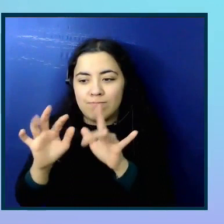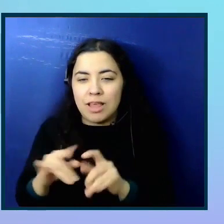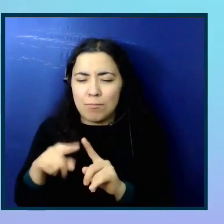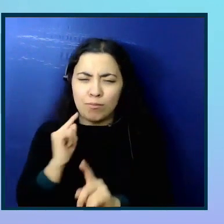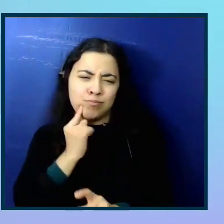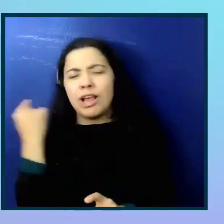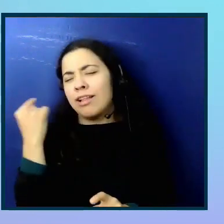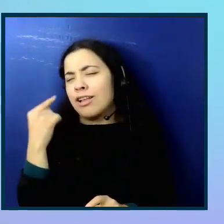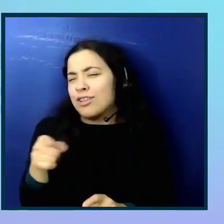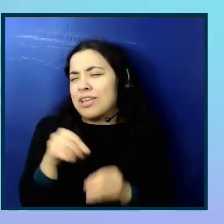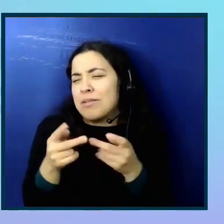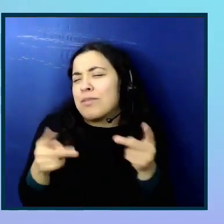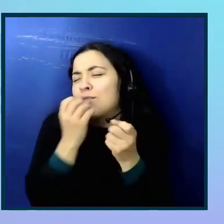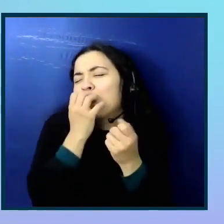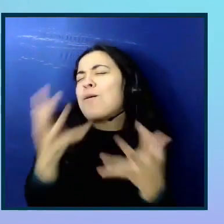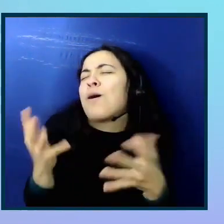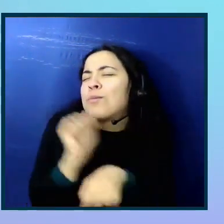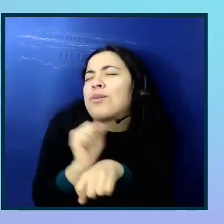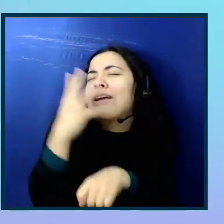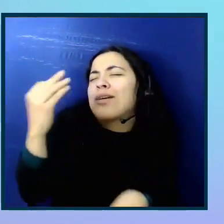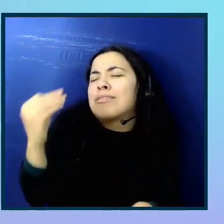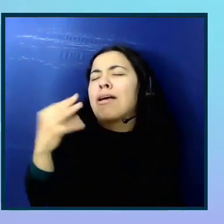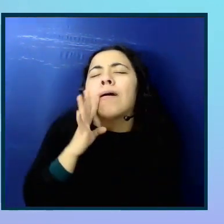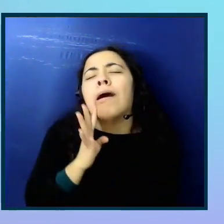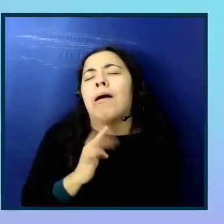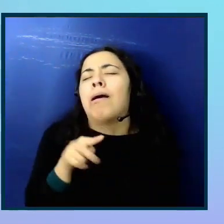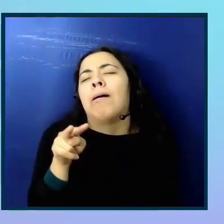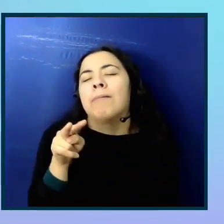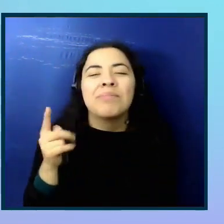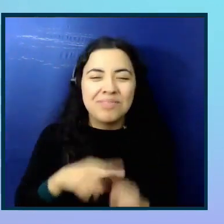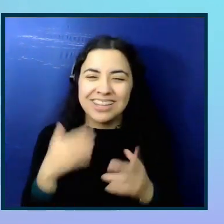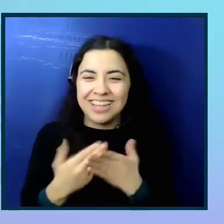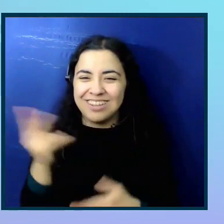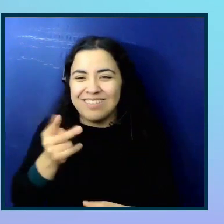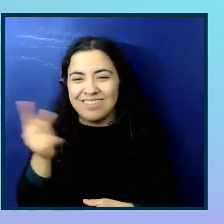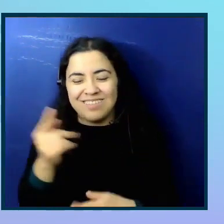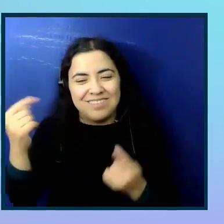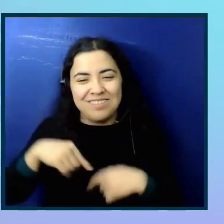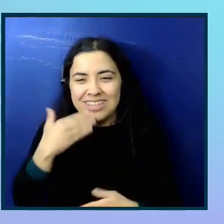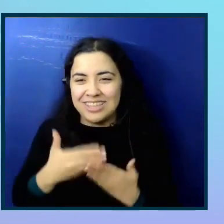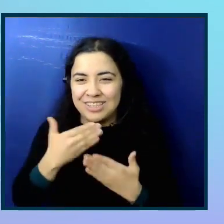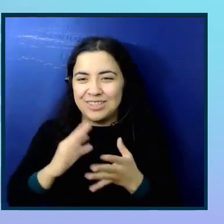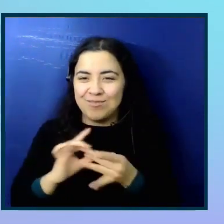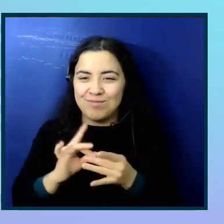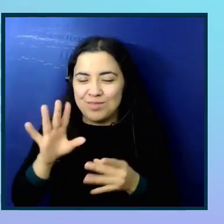of being in a place, warm enough to work outside. So thank you both for coming to share this information with us.